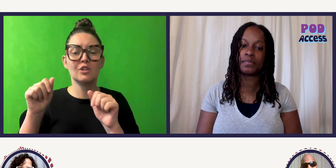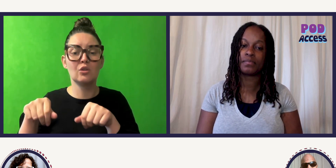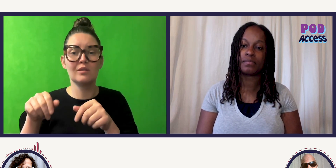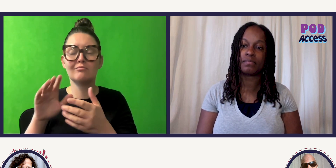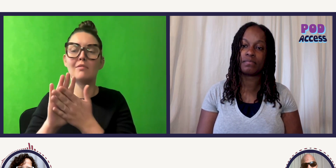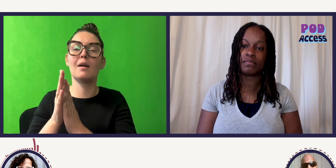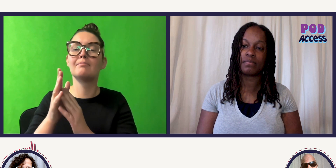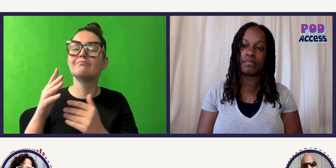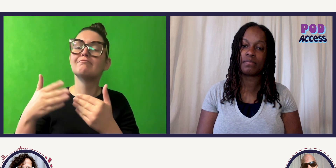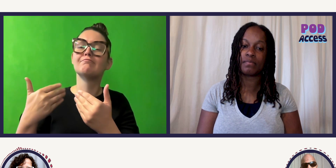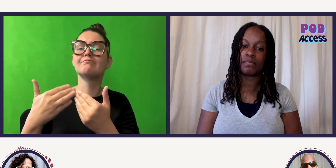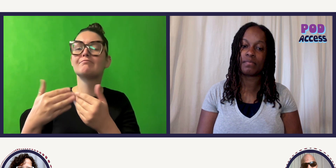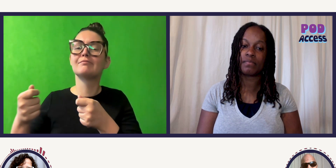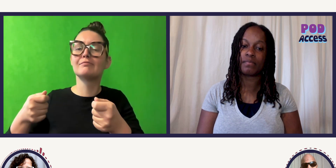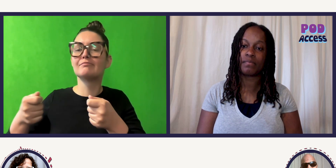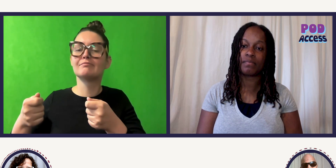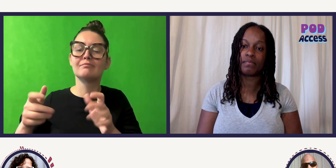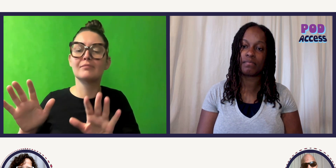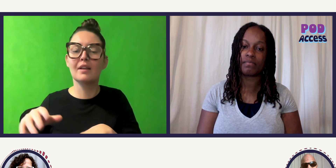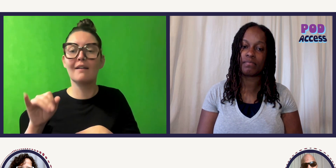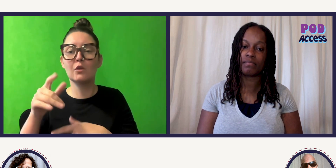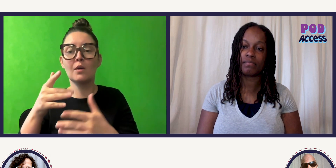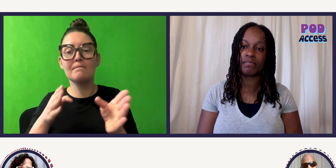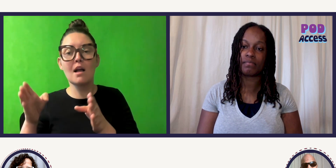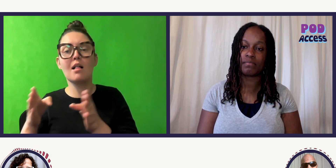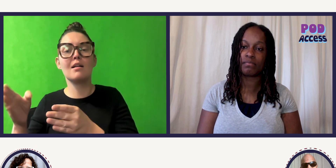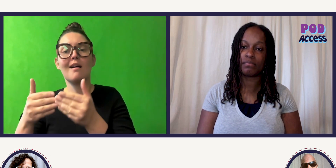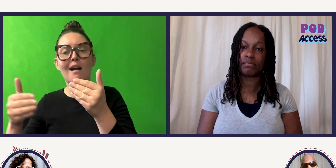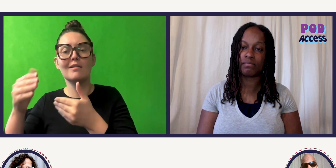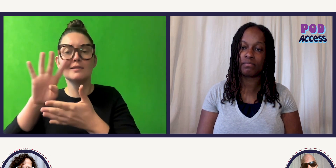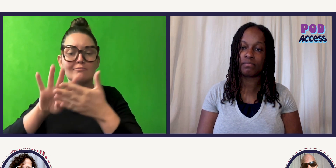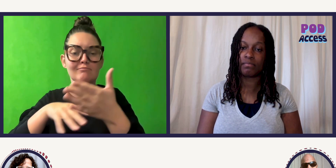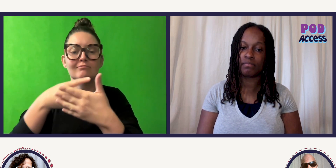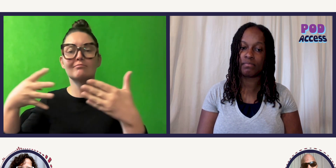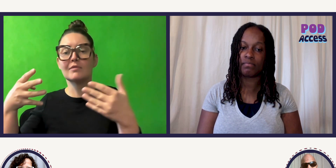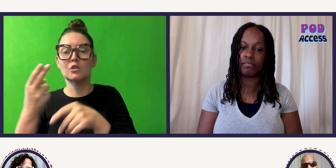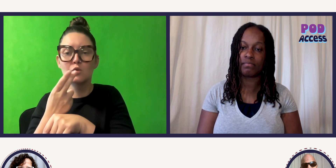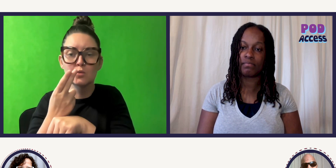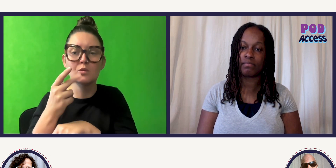It could become really manageable if you plan ahead and use templates with an app where you can pre-schedule posts.